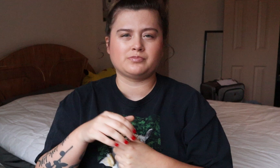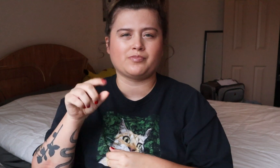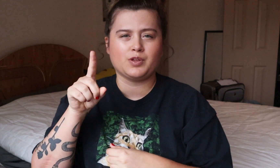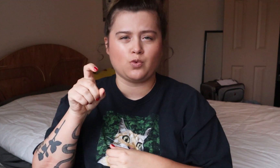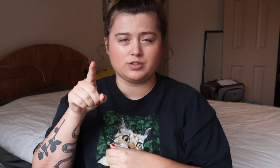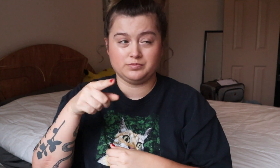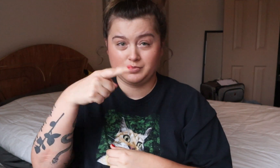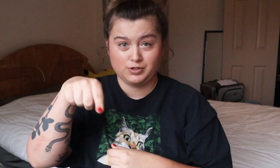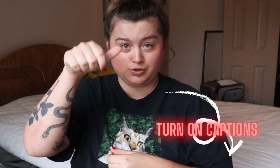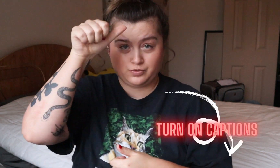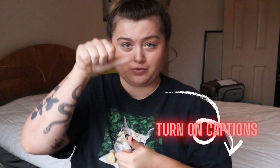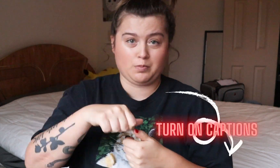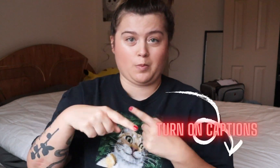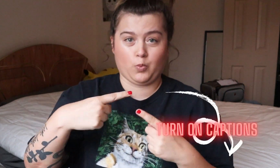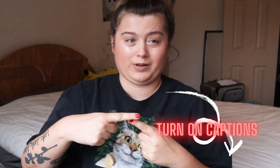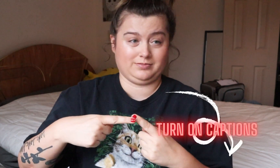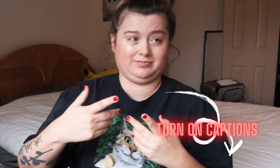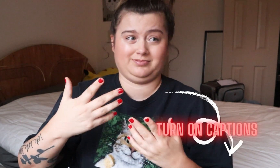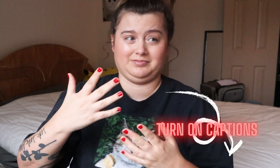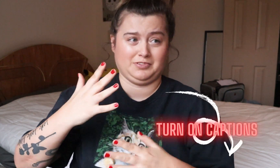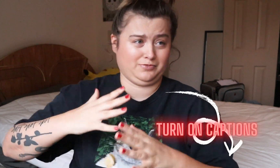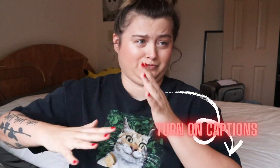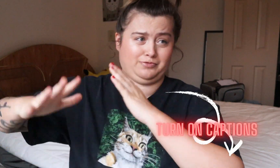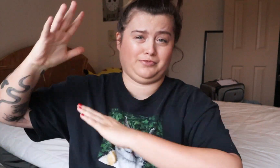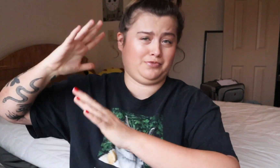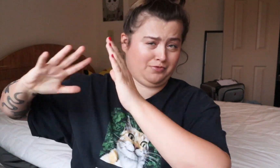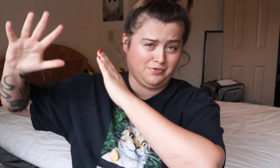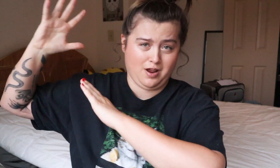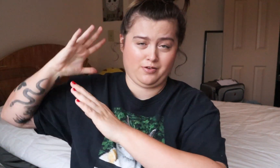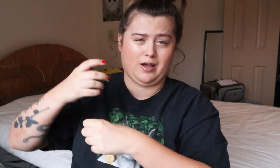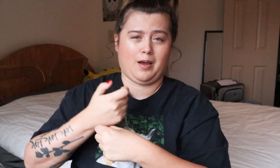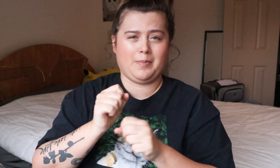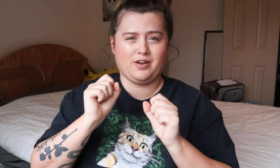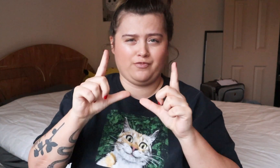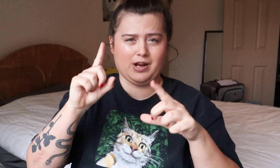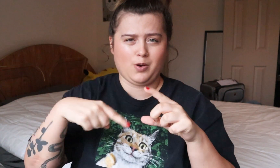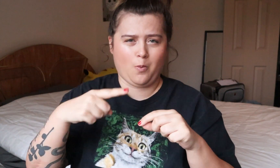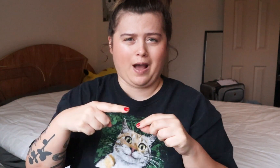Remember a few years ago when I made a video about